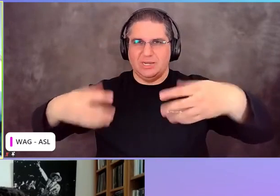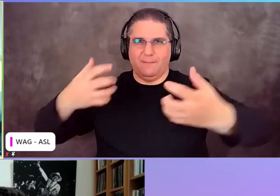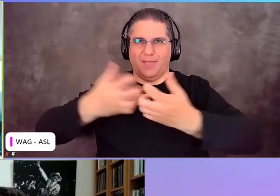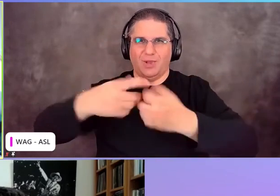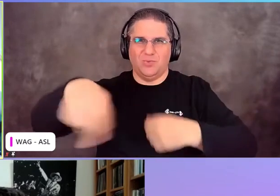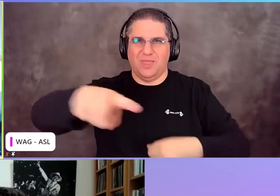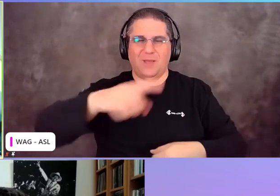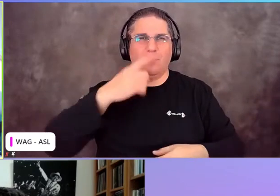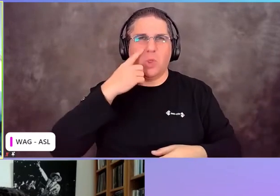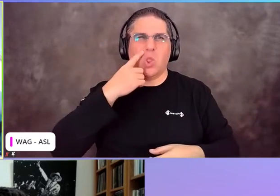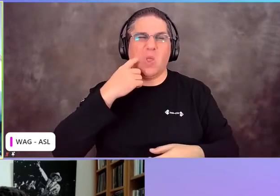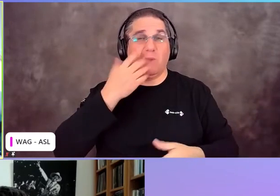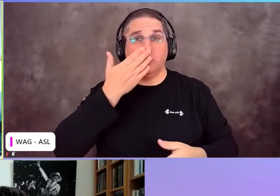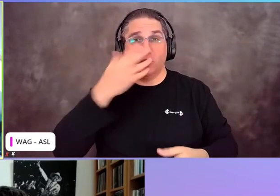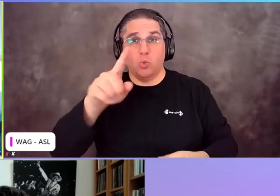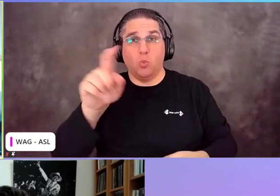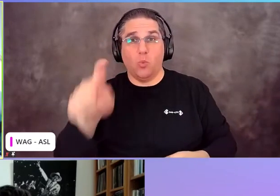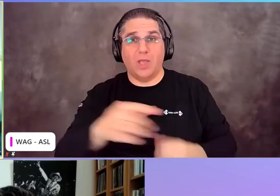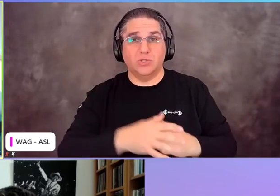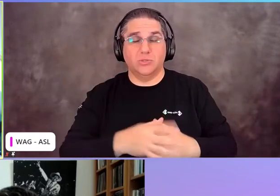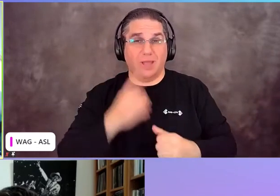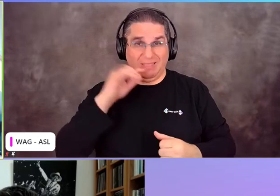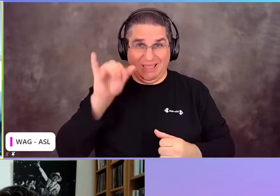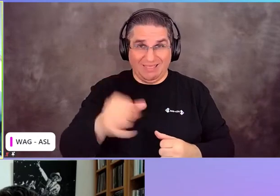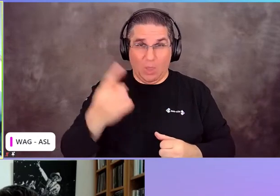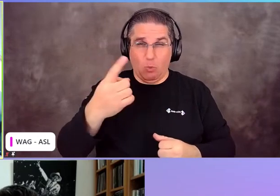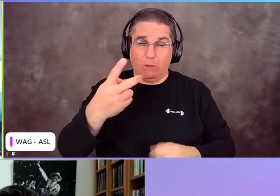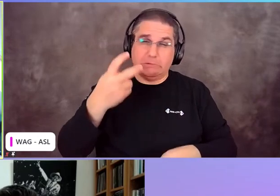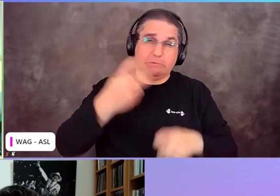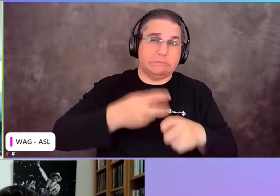are monitoring, they don't necessarily report to the